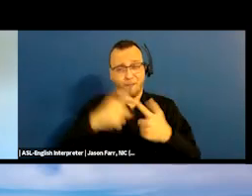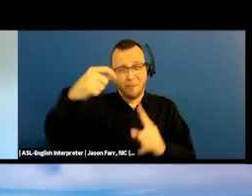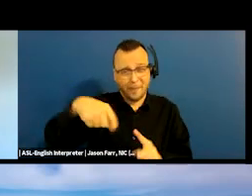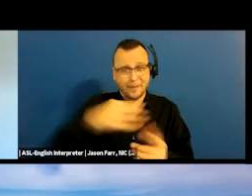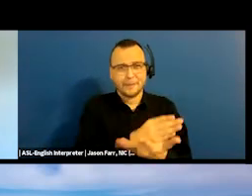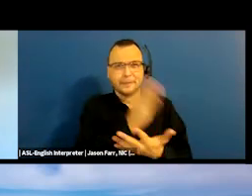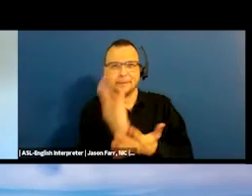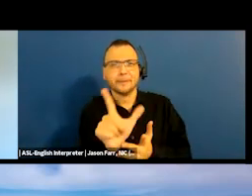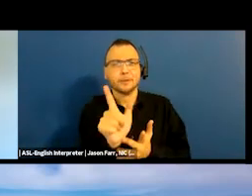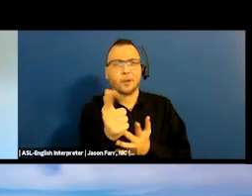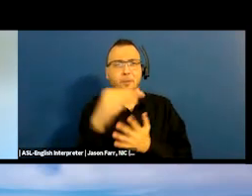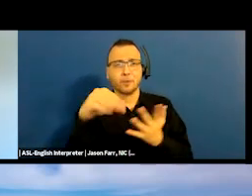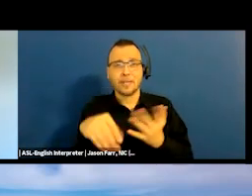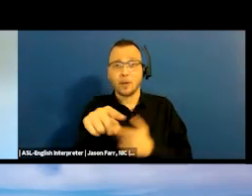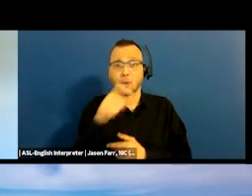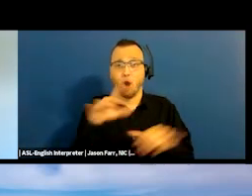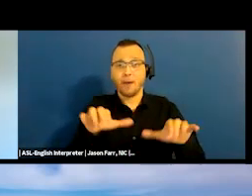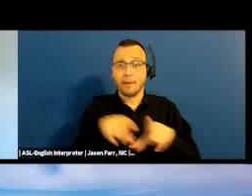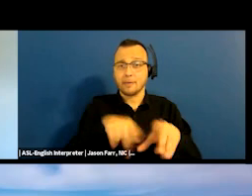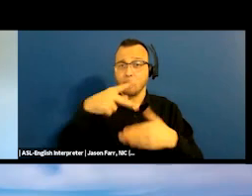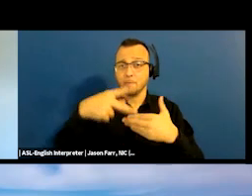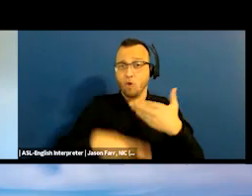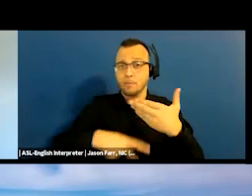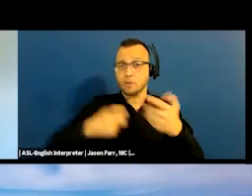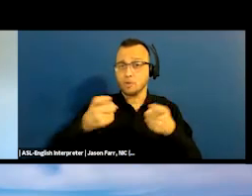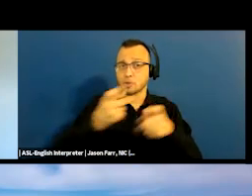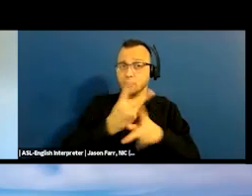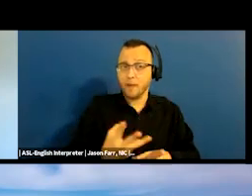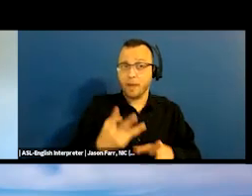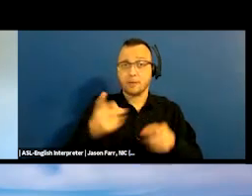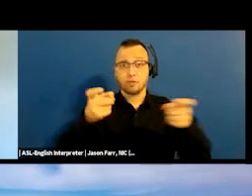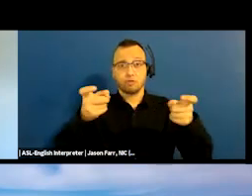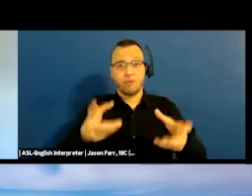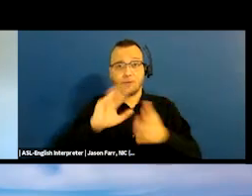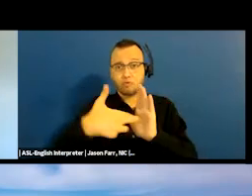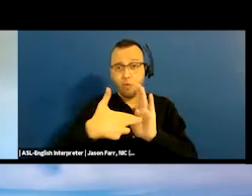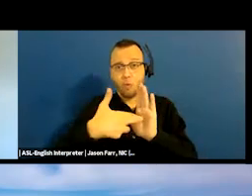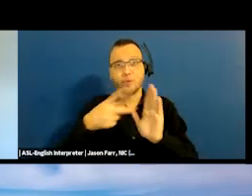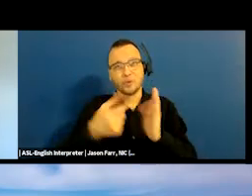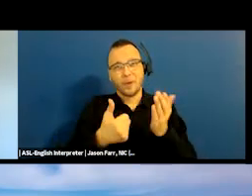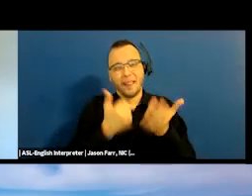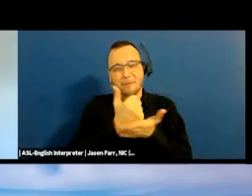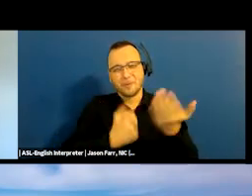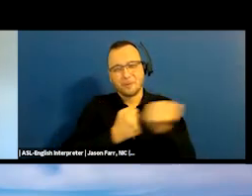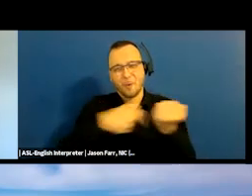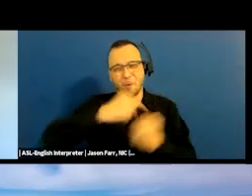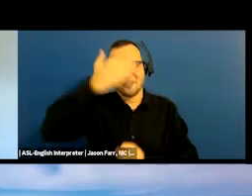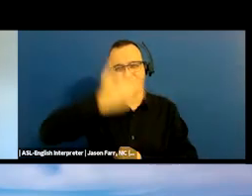We have a great variety of participants today with 62% providing direct supportive services.